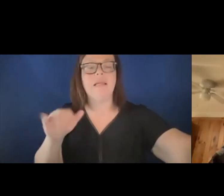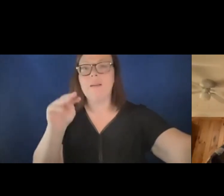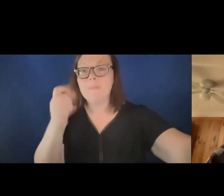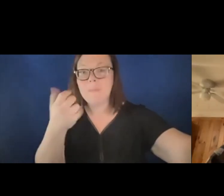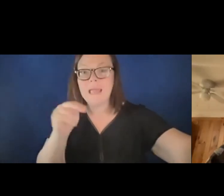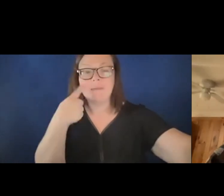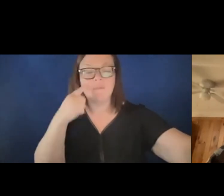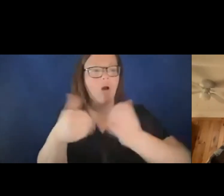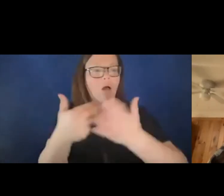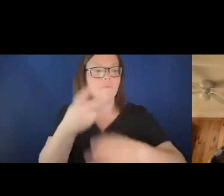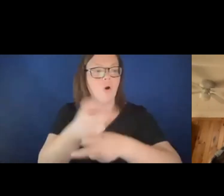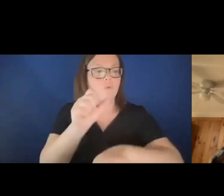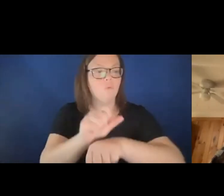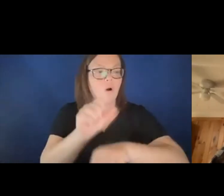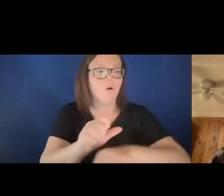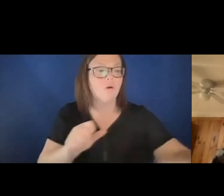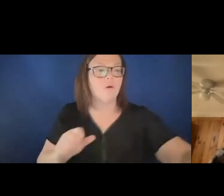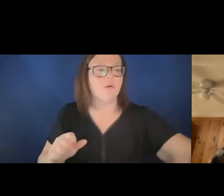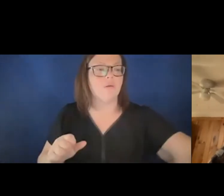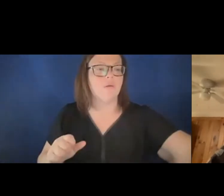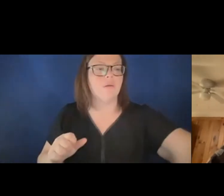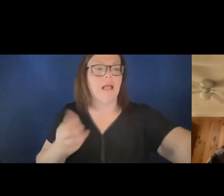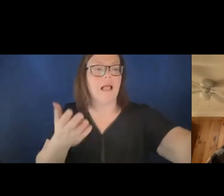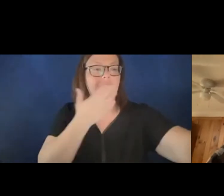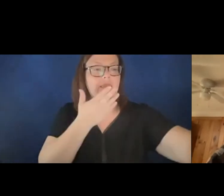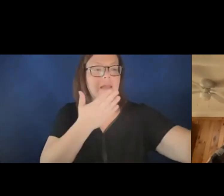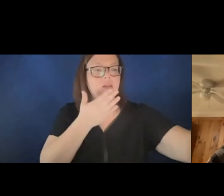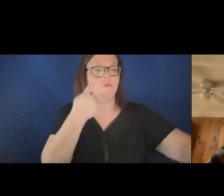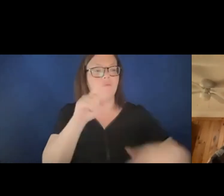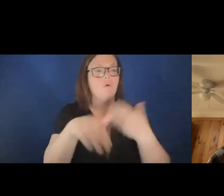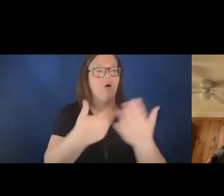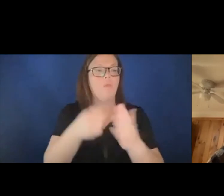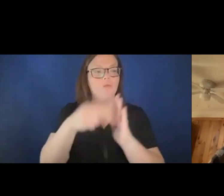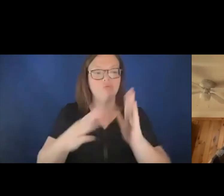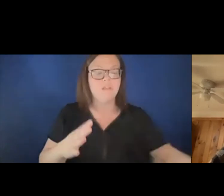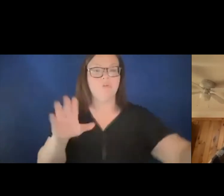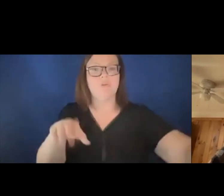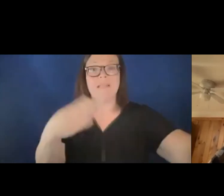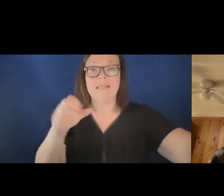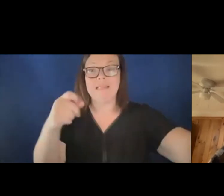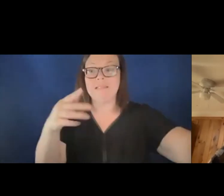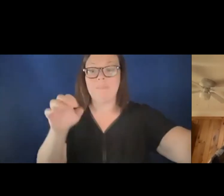your hard work, and thank you to all the readers and the space that you've cultivated. I had